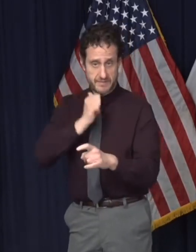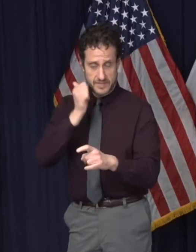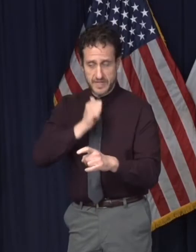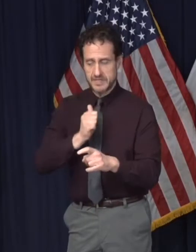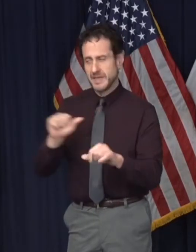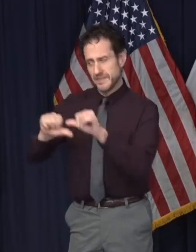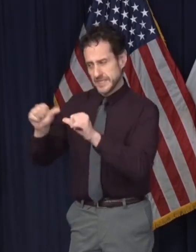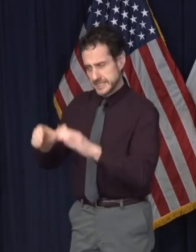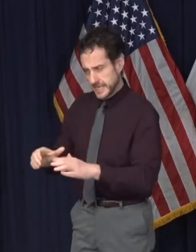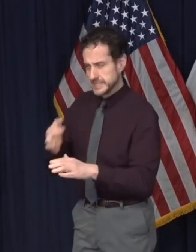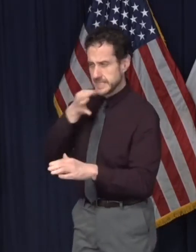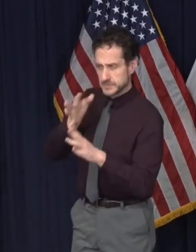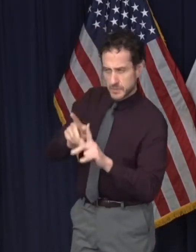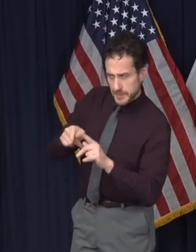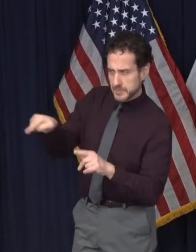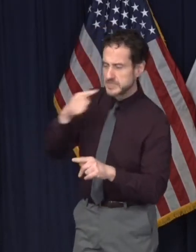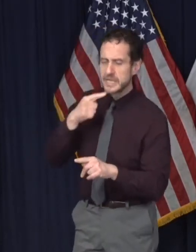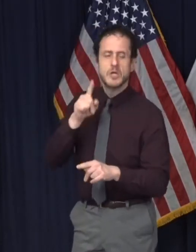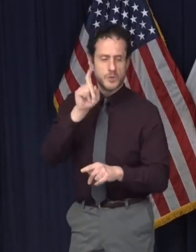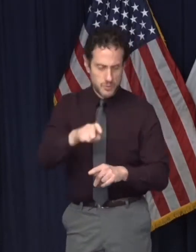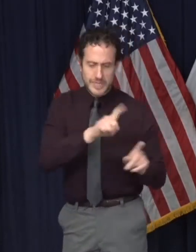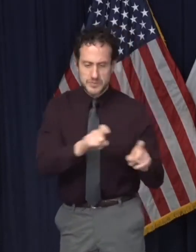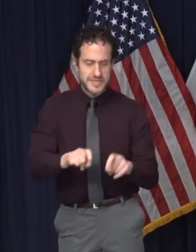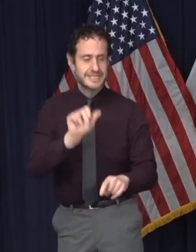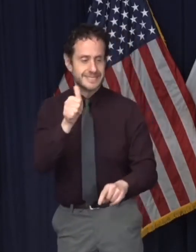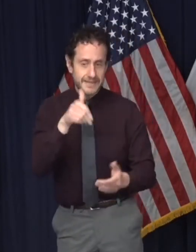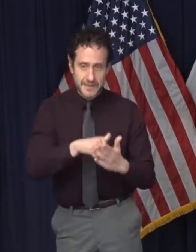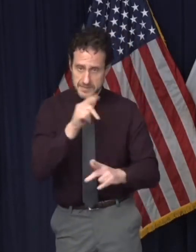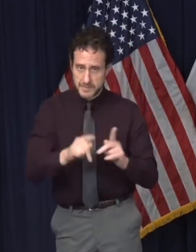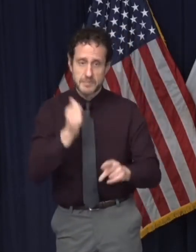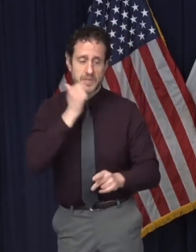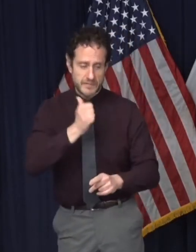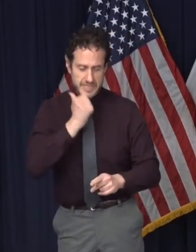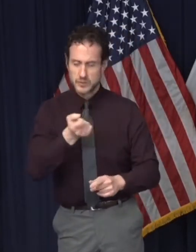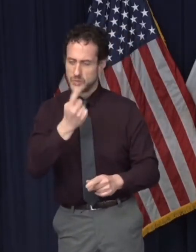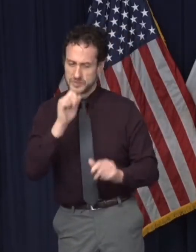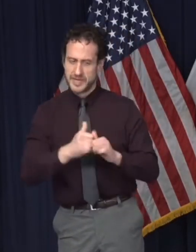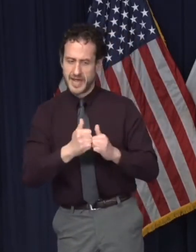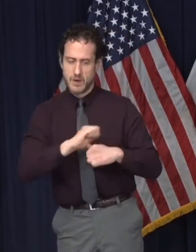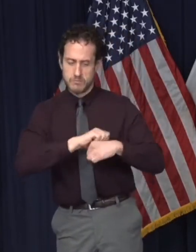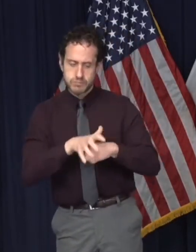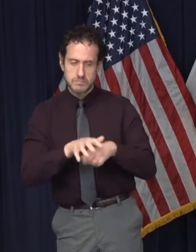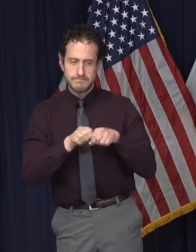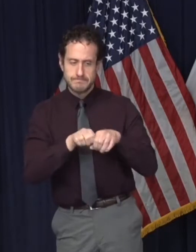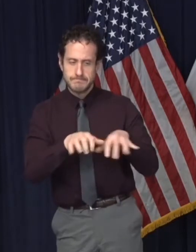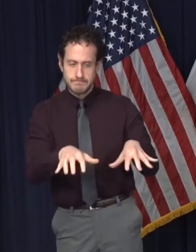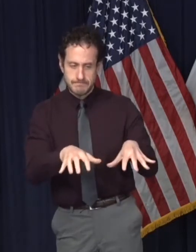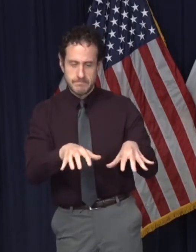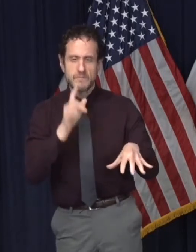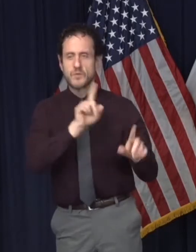THE NUMBER OF TESTS SCIENTISTS AND EXPERTS SAY THAT WE NEED TO UNDERSTAND FOR FULLY THE VIRUSES